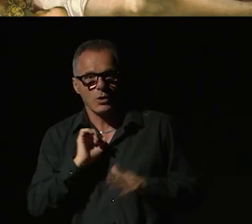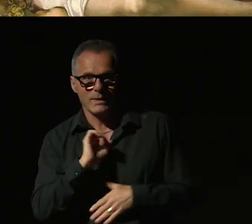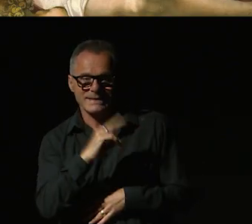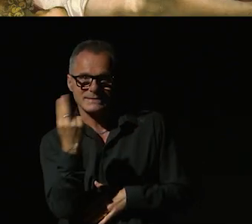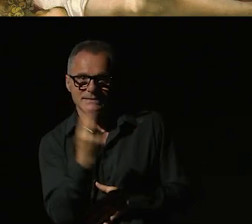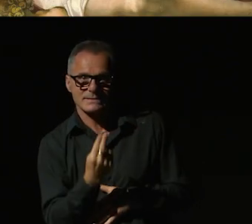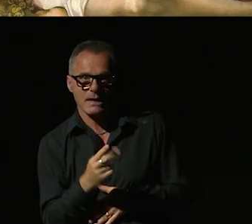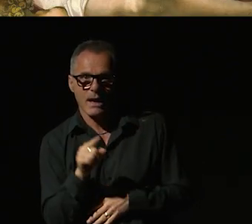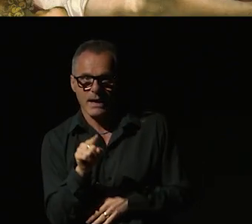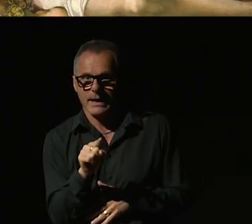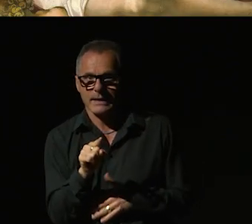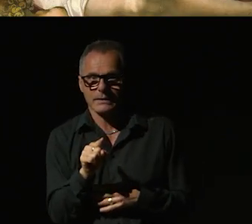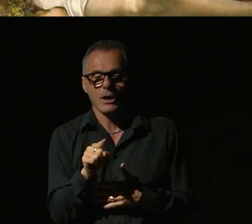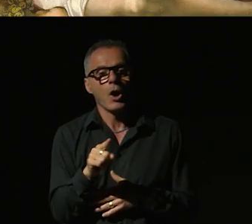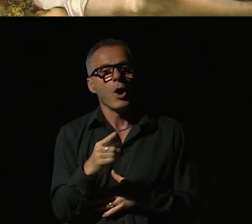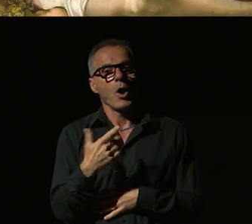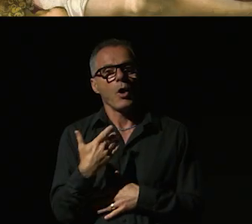of monumental reclining nudes,